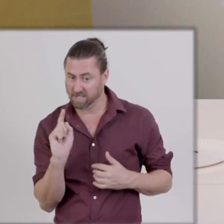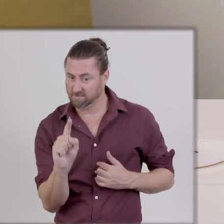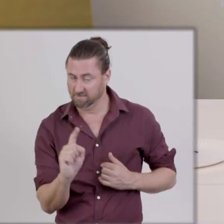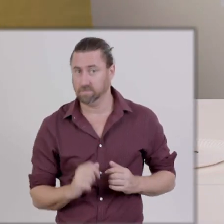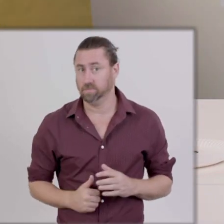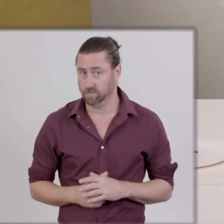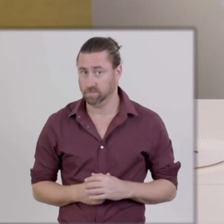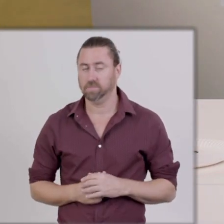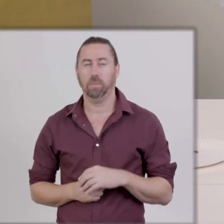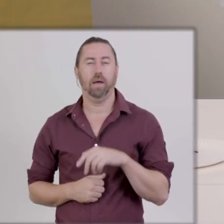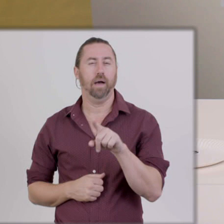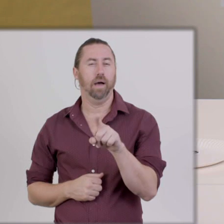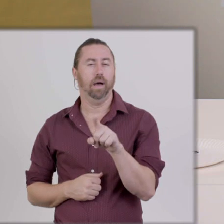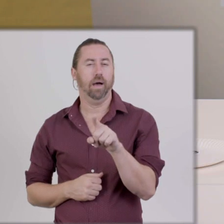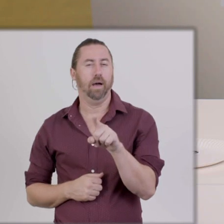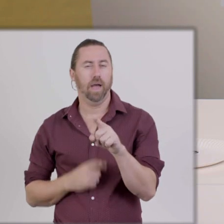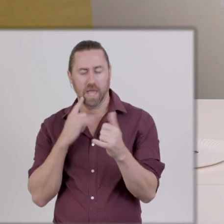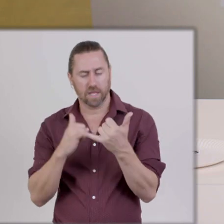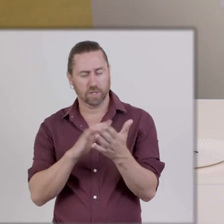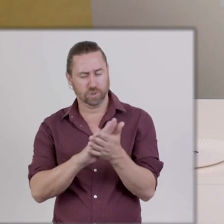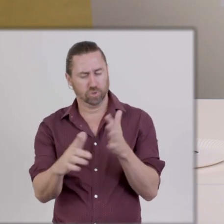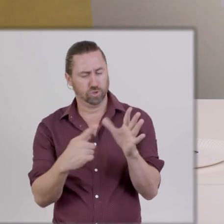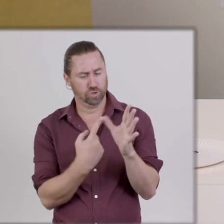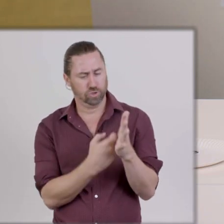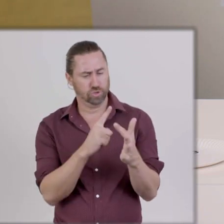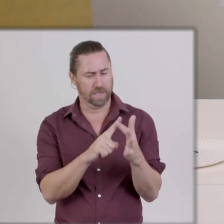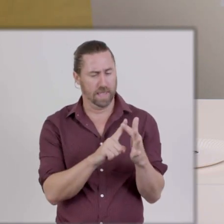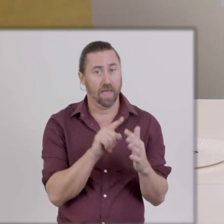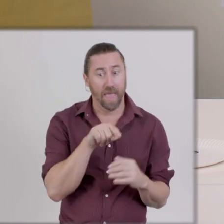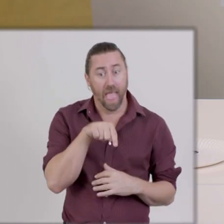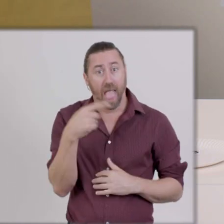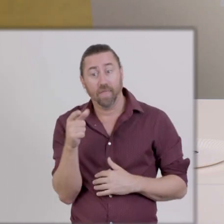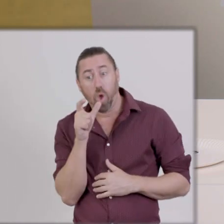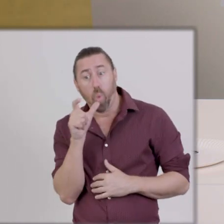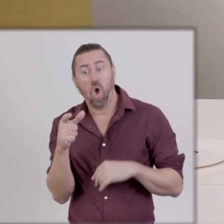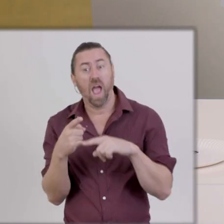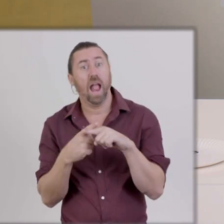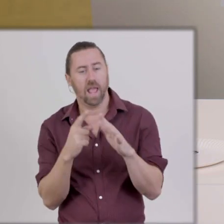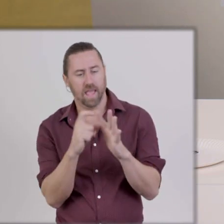But this time, we're going to use one of our other words that represent sharing: divide.